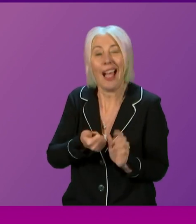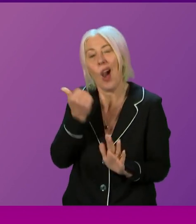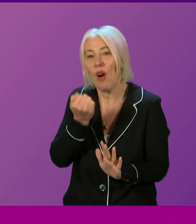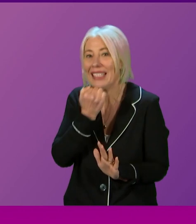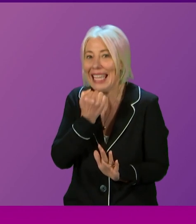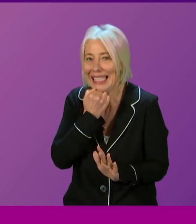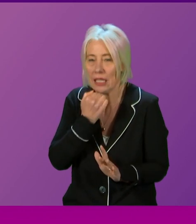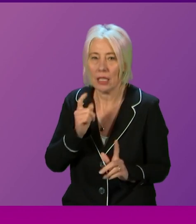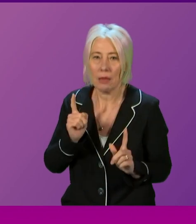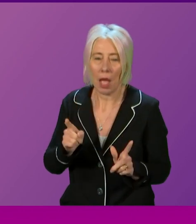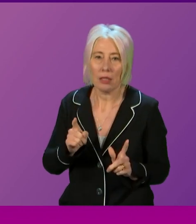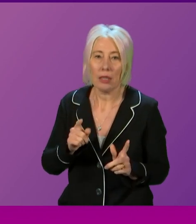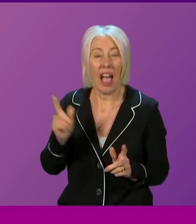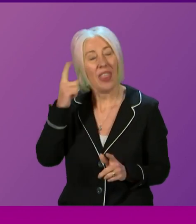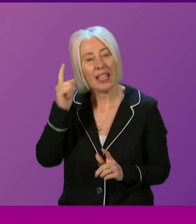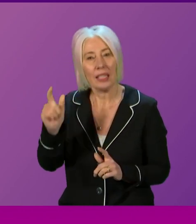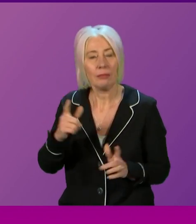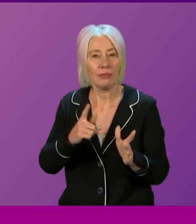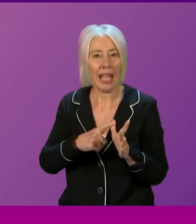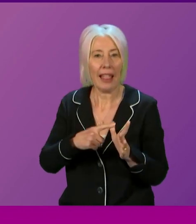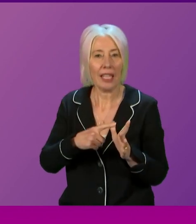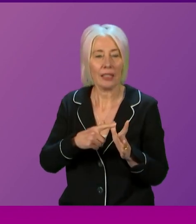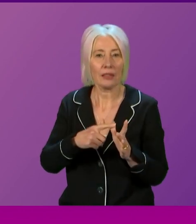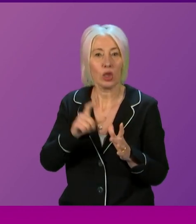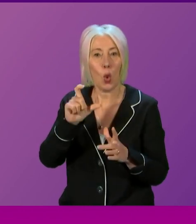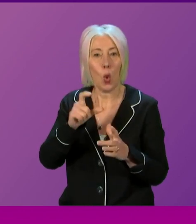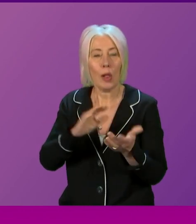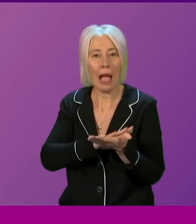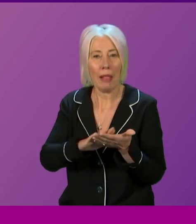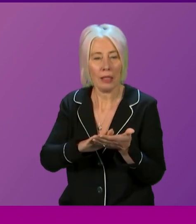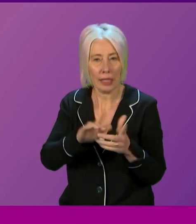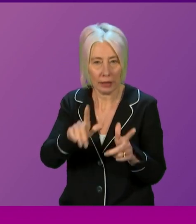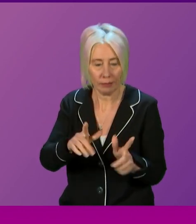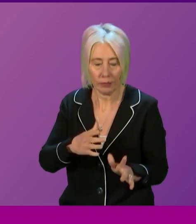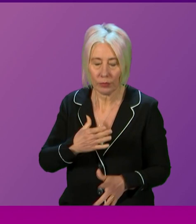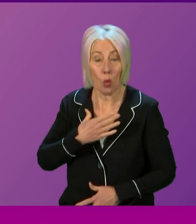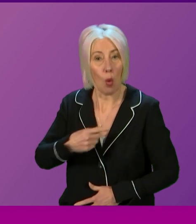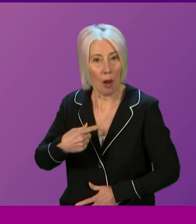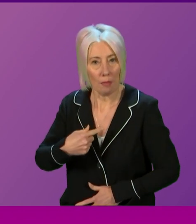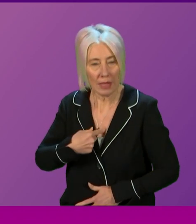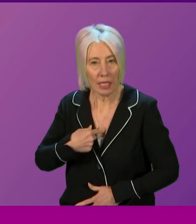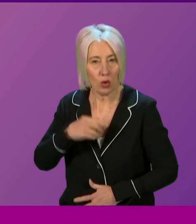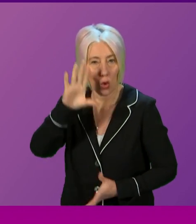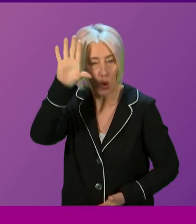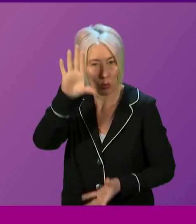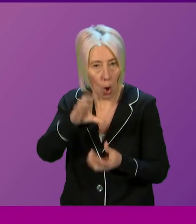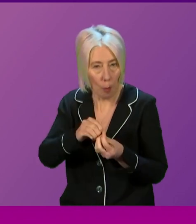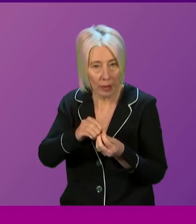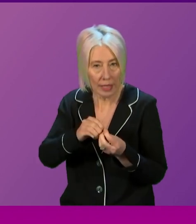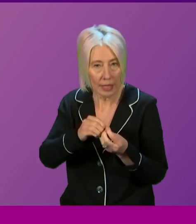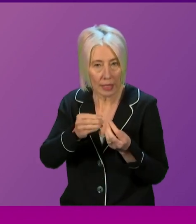However, I think that Alex Cole-Hamilton would want me to put a complete picture before the